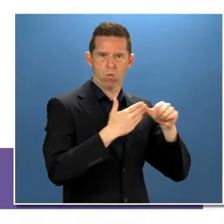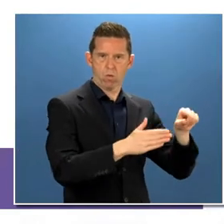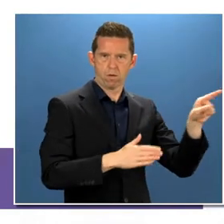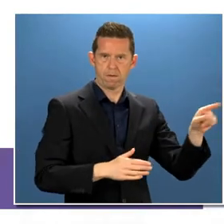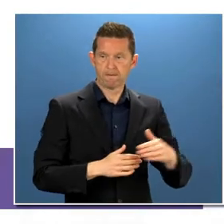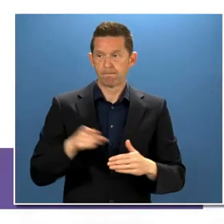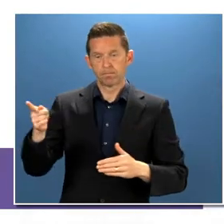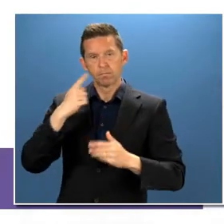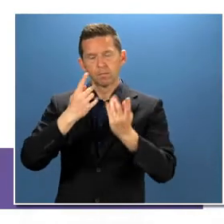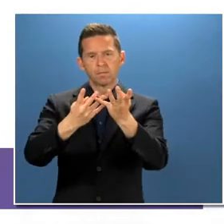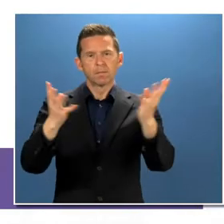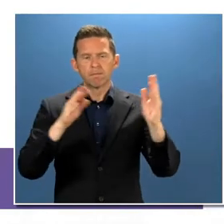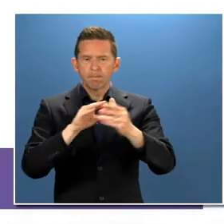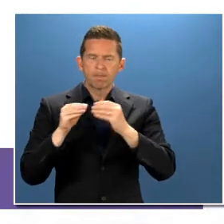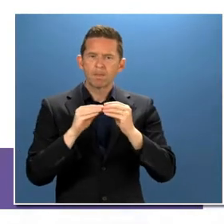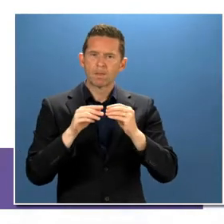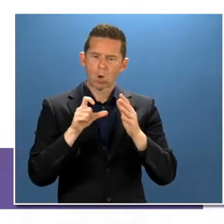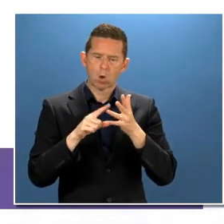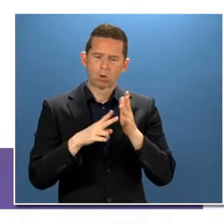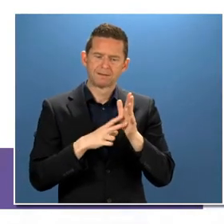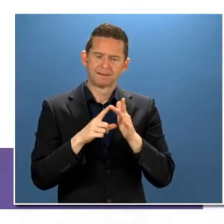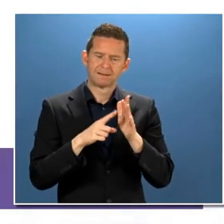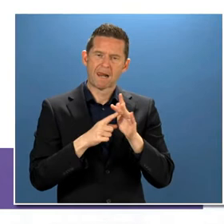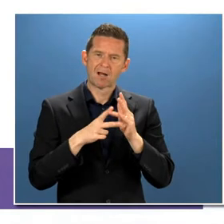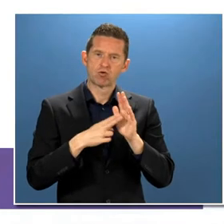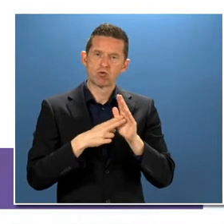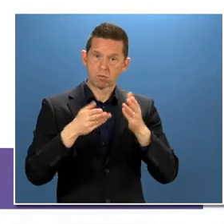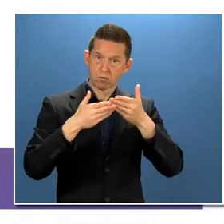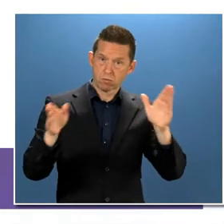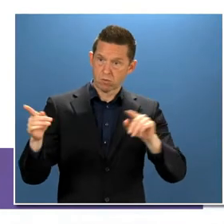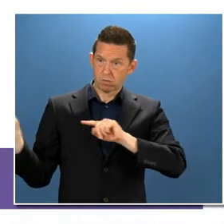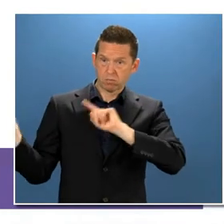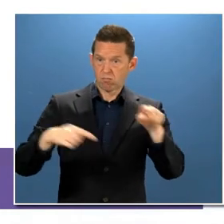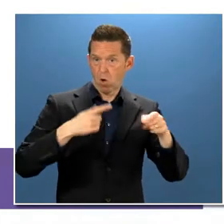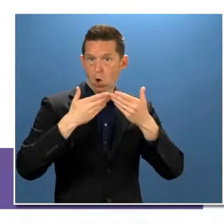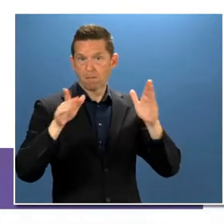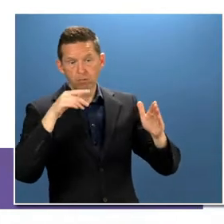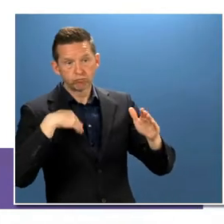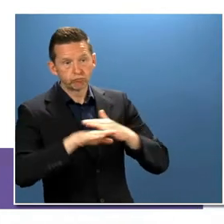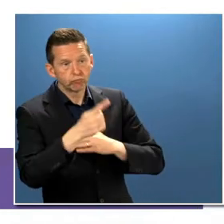Can members of the public come and watch a conciliation in action? No, the conciliation is private in nature.